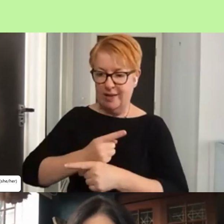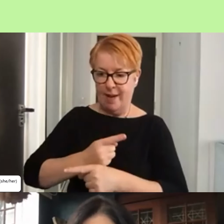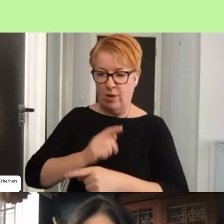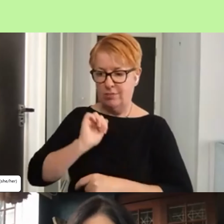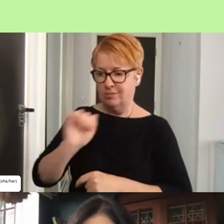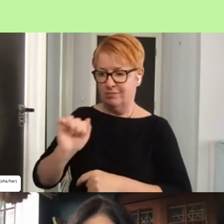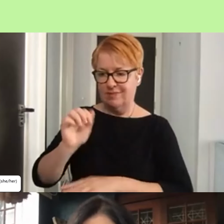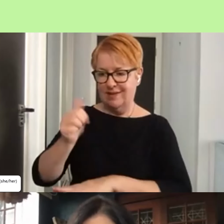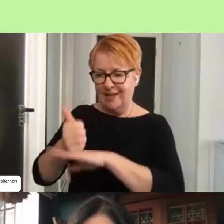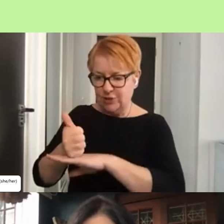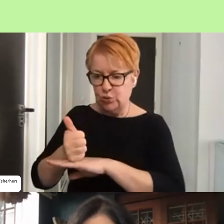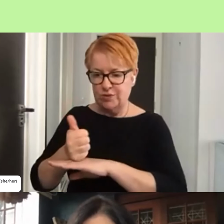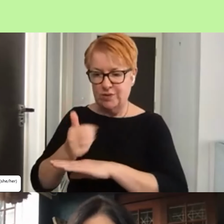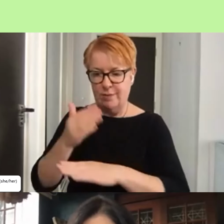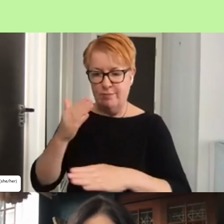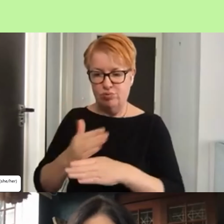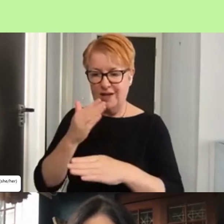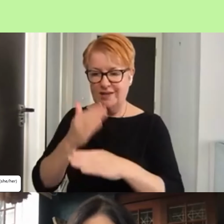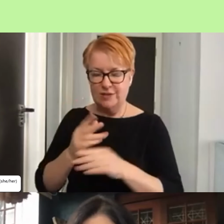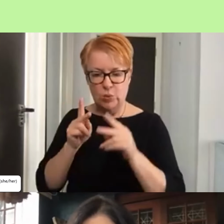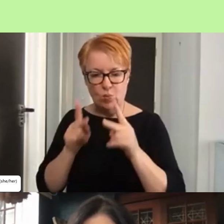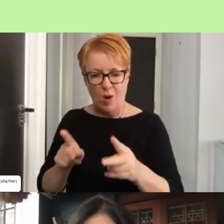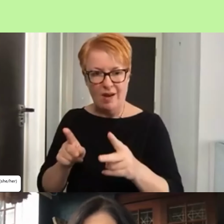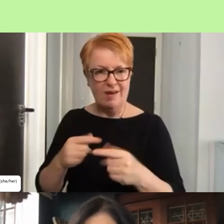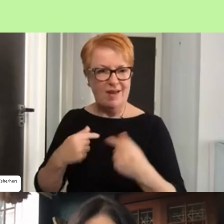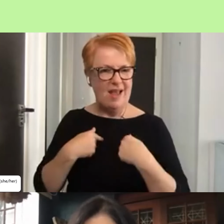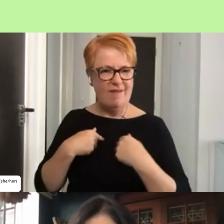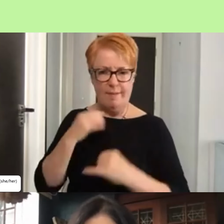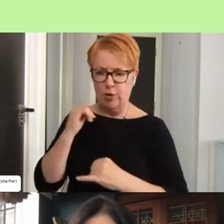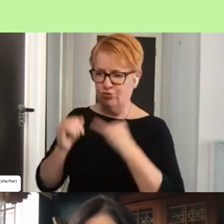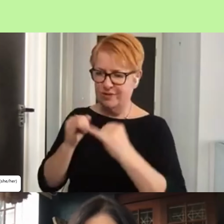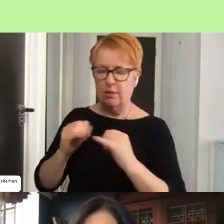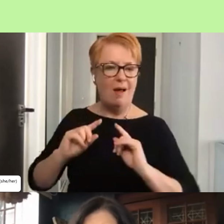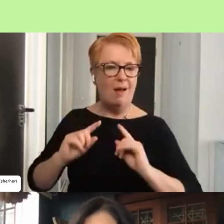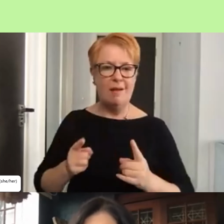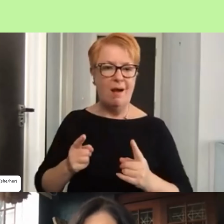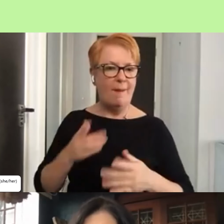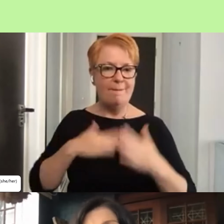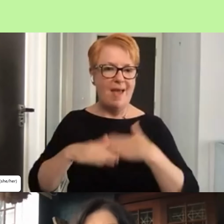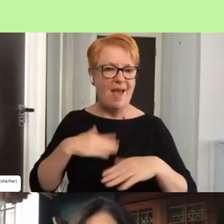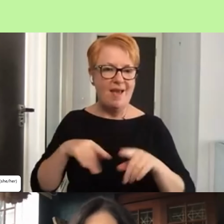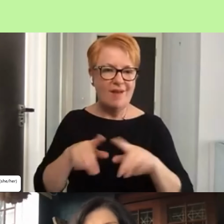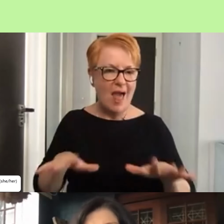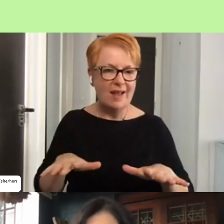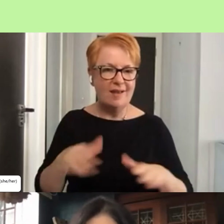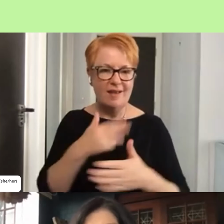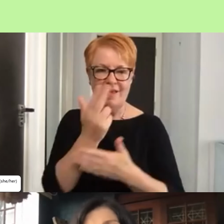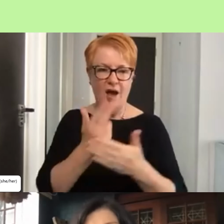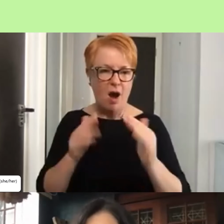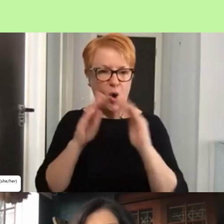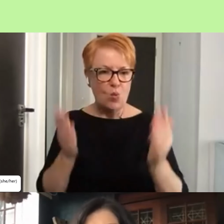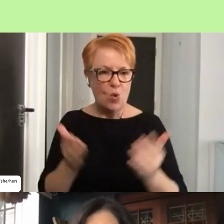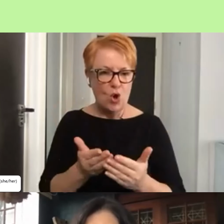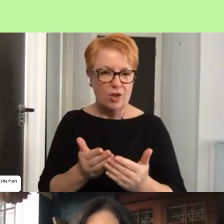critically like this, how can I be not like behave like the artwork, you know, the way it operates?